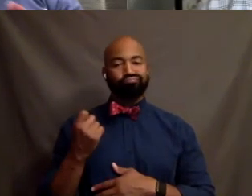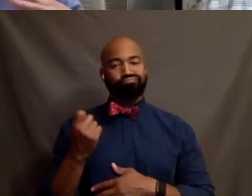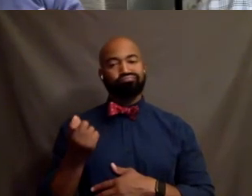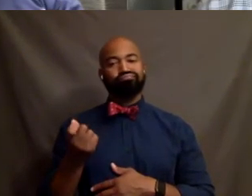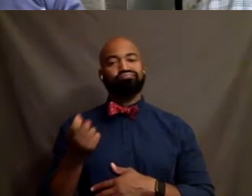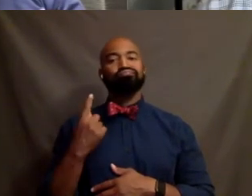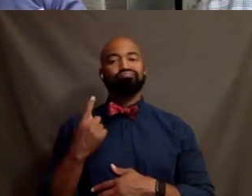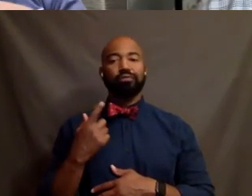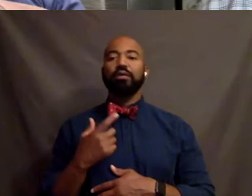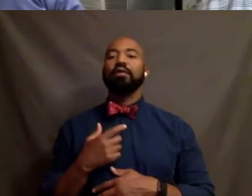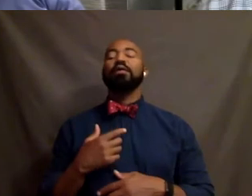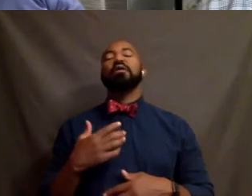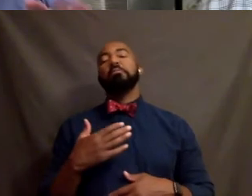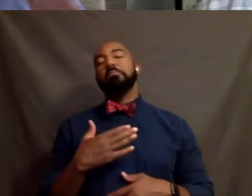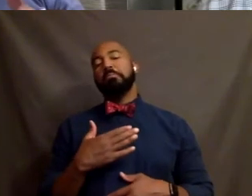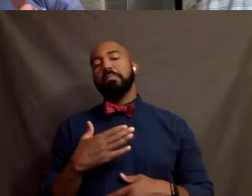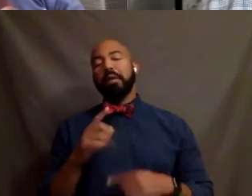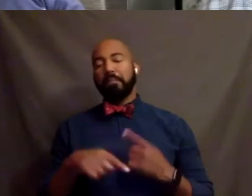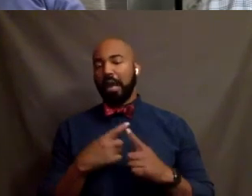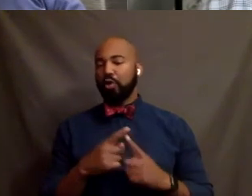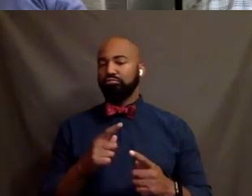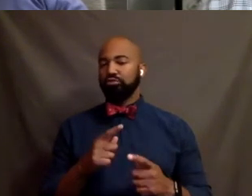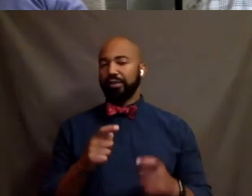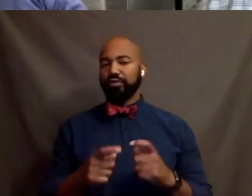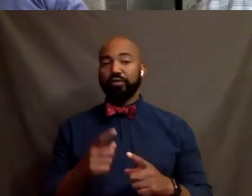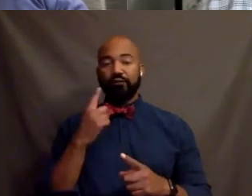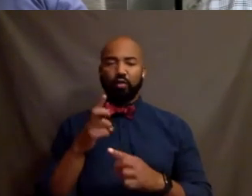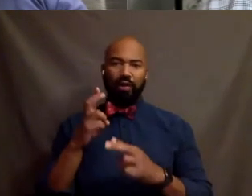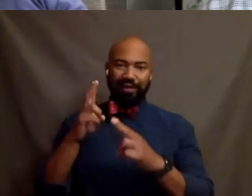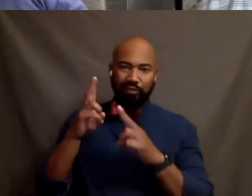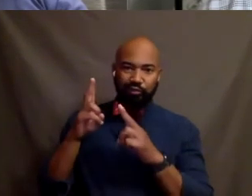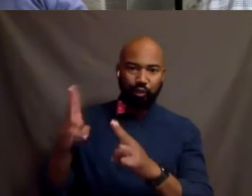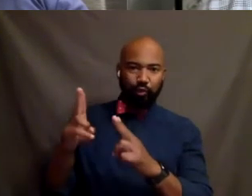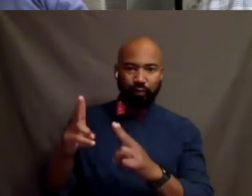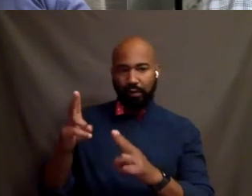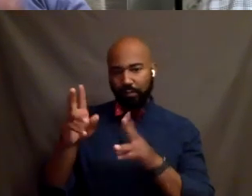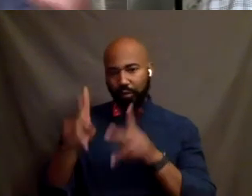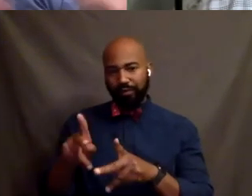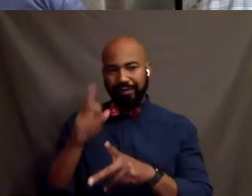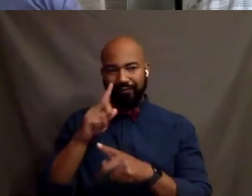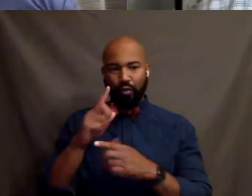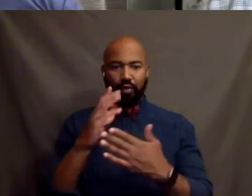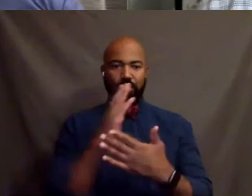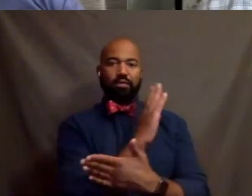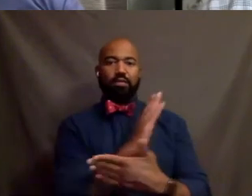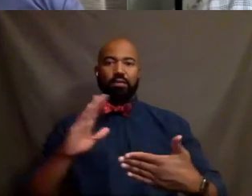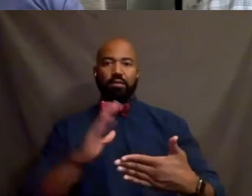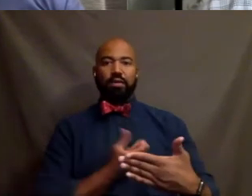again, to affirm a person on a continuum of expression. So staying away from the binary polls